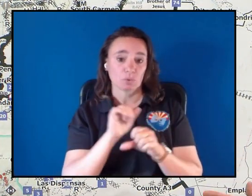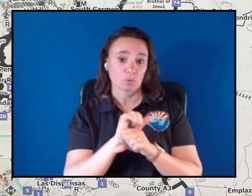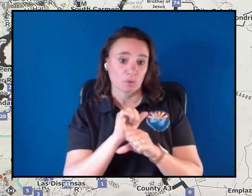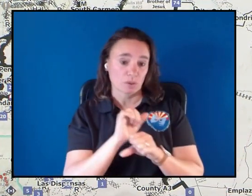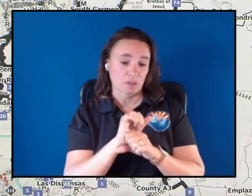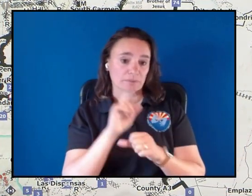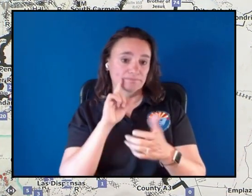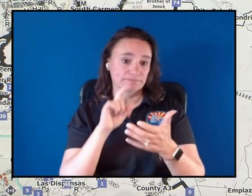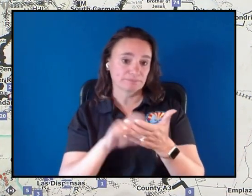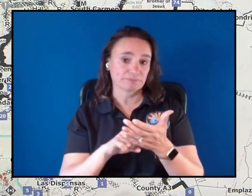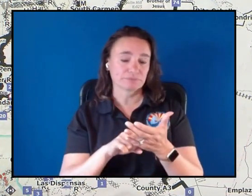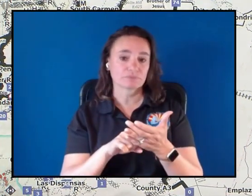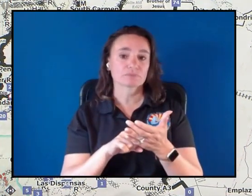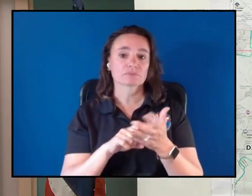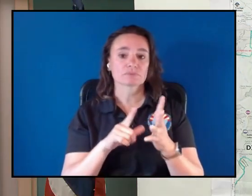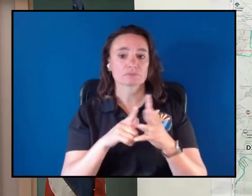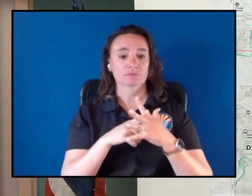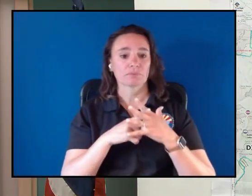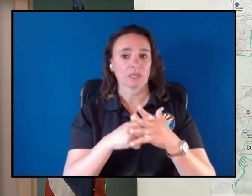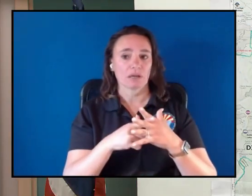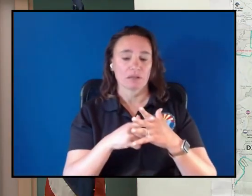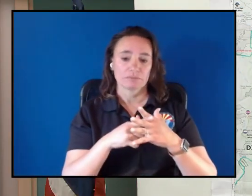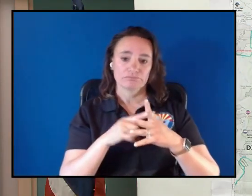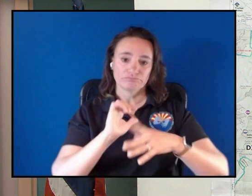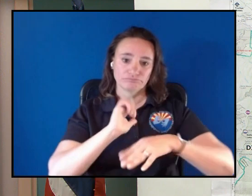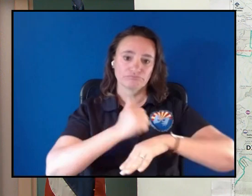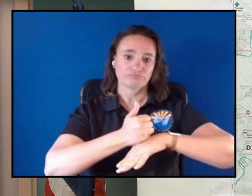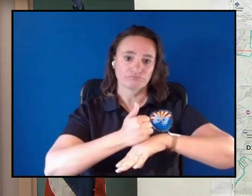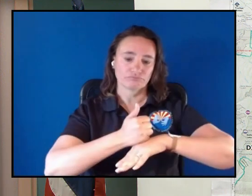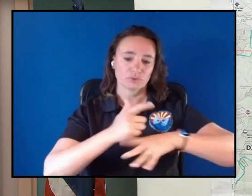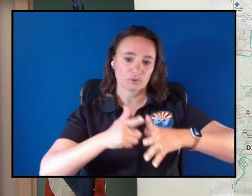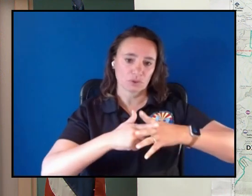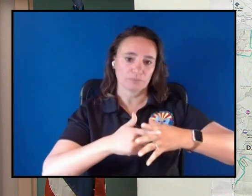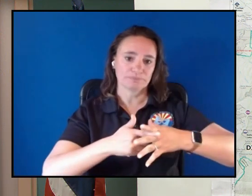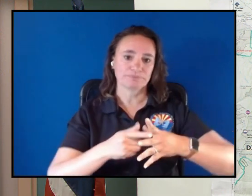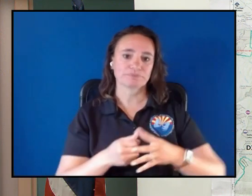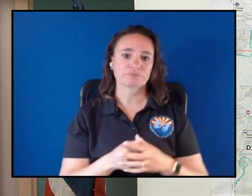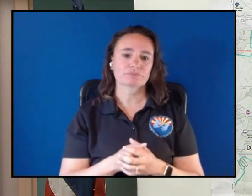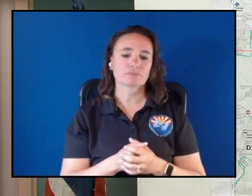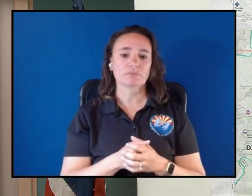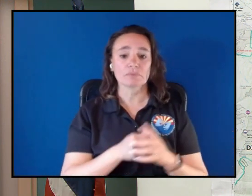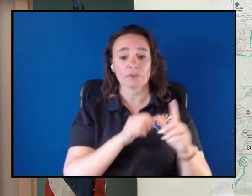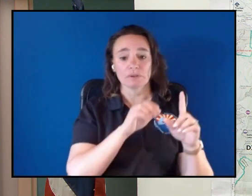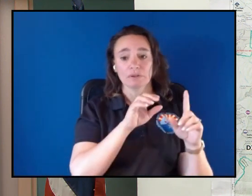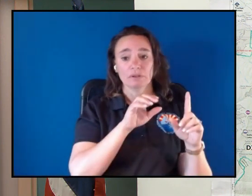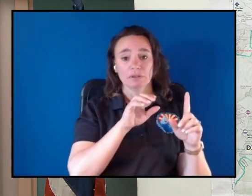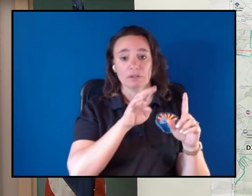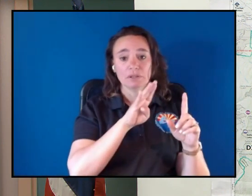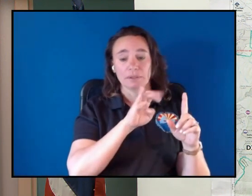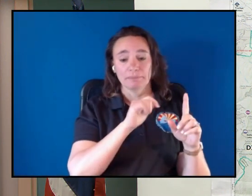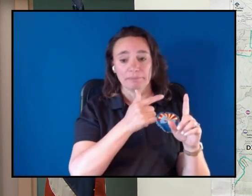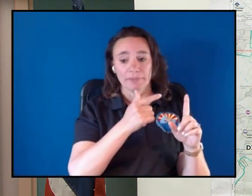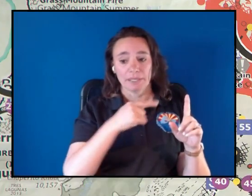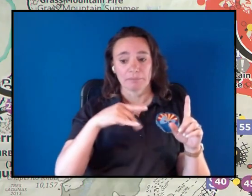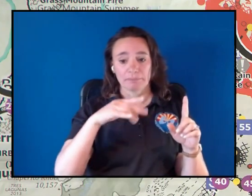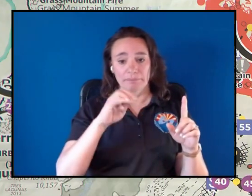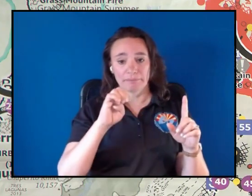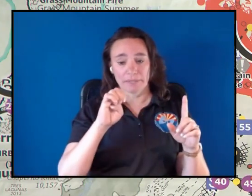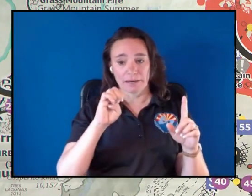begun implementation. The area from Big Pine coming back out to the east side of the fire there.